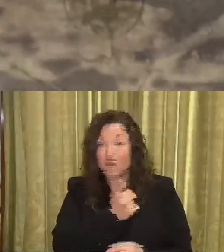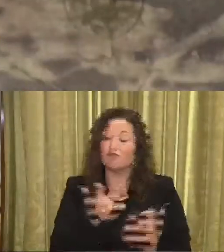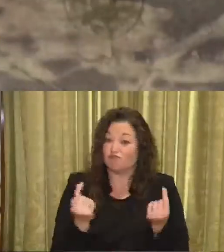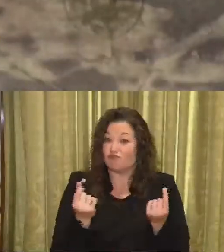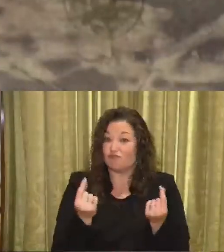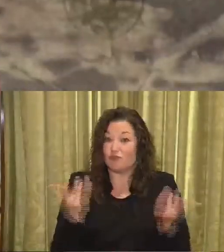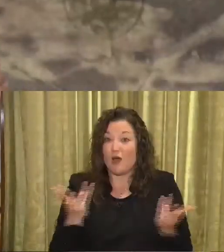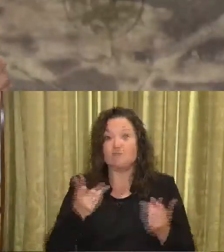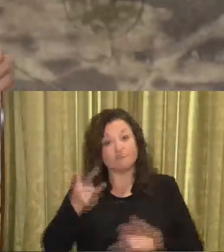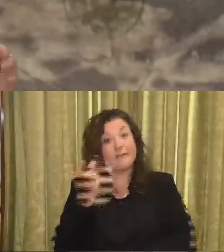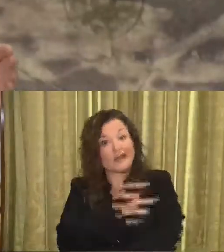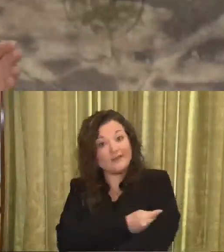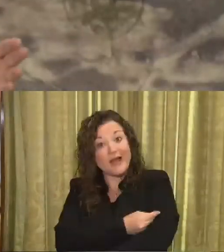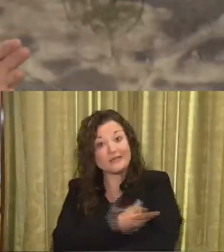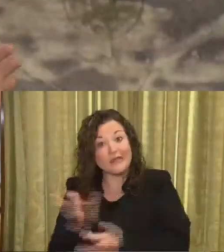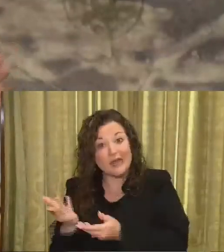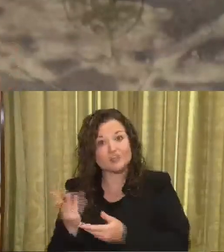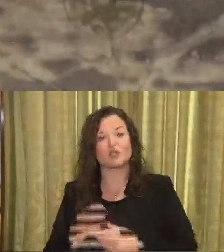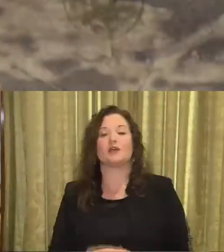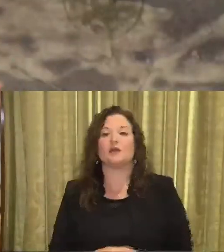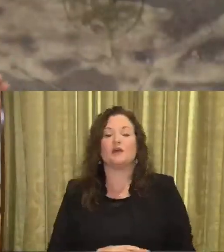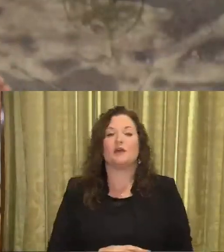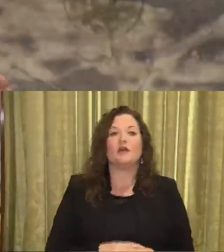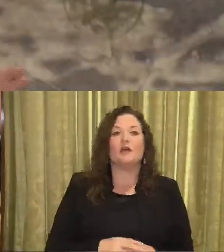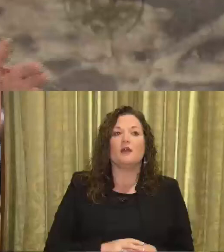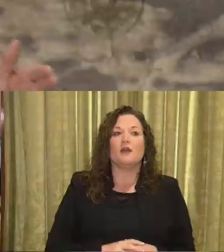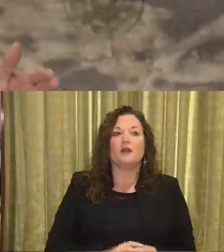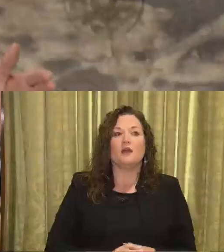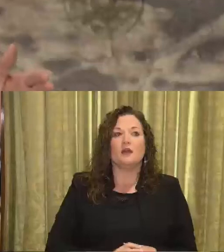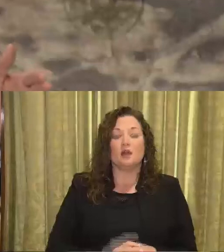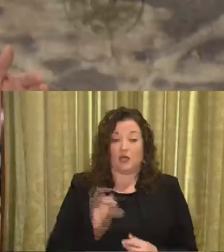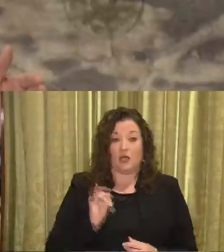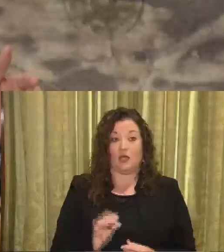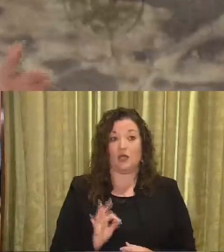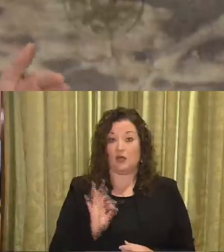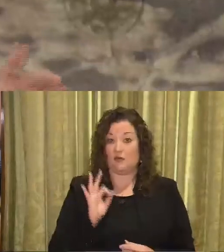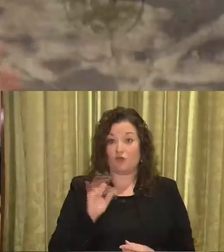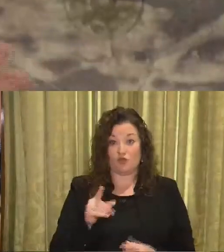In terms of the if you only have. One shot of it.